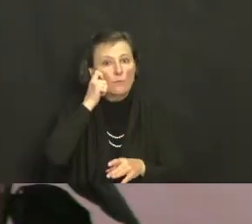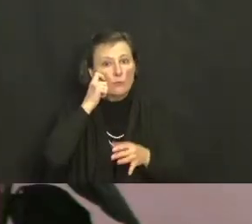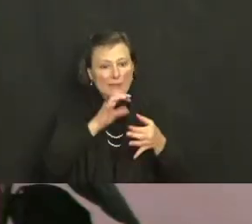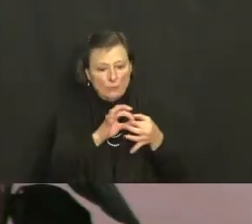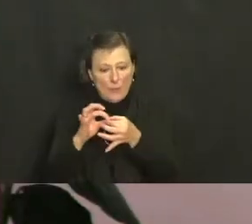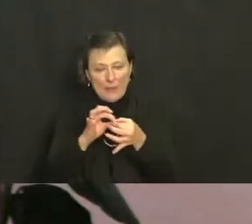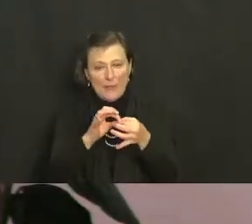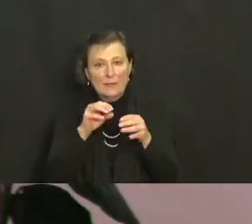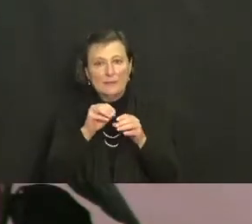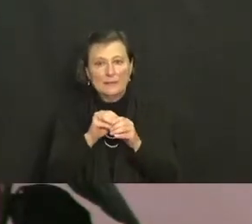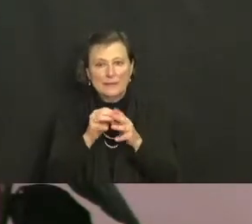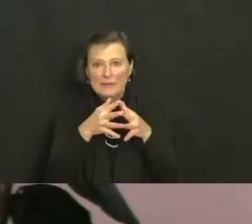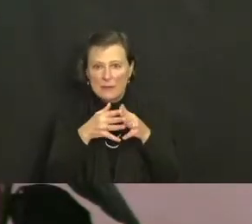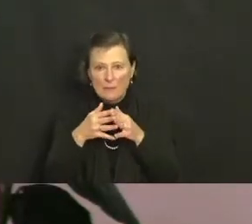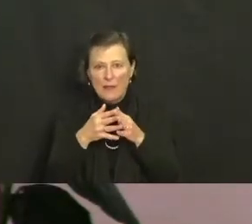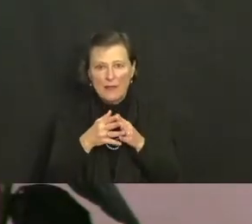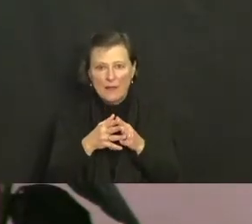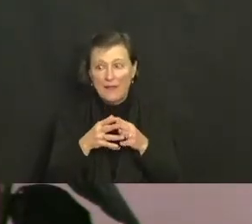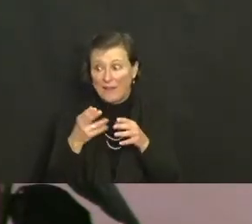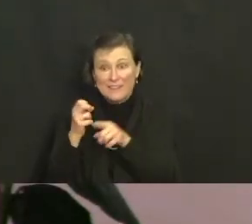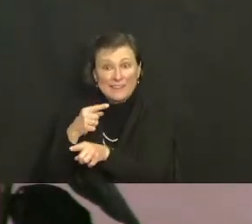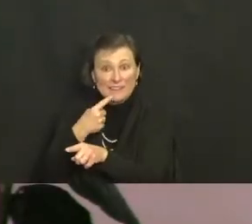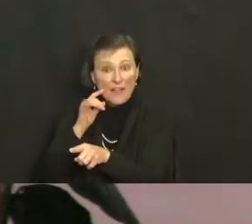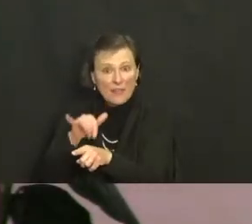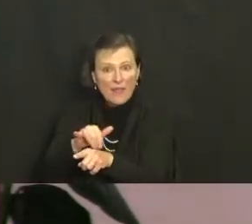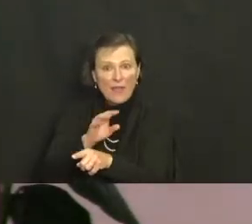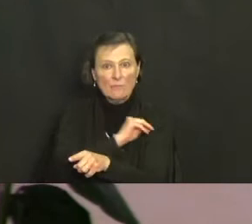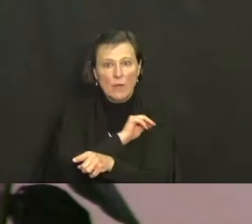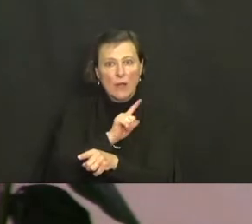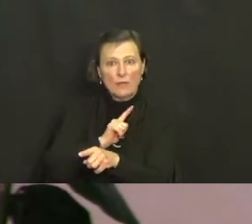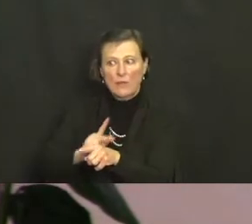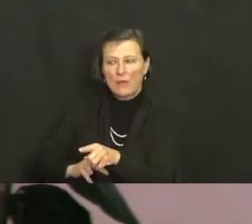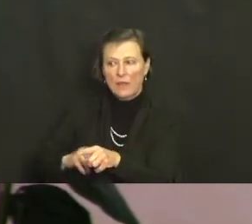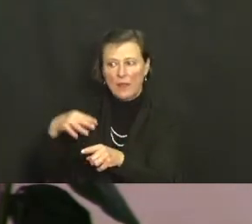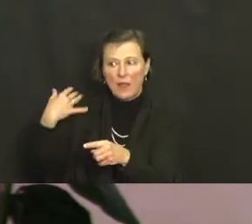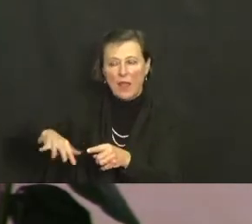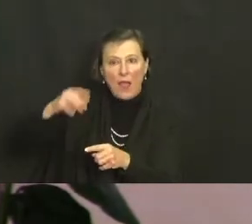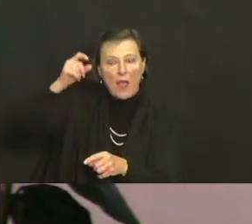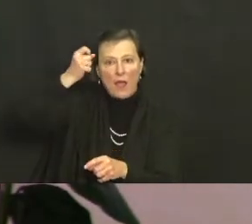And, when he said that, for King, a light went on.